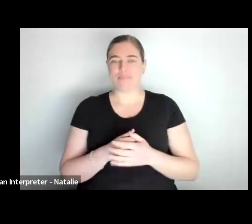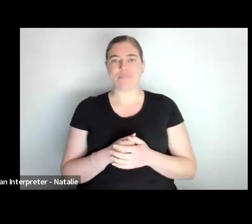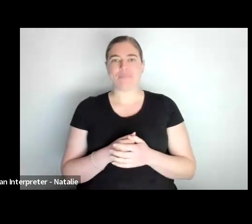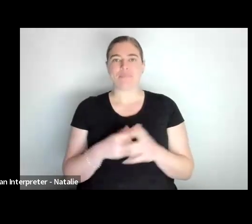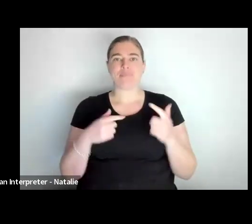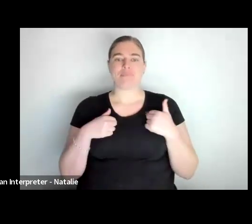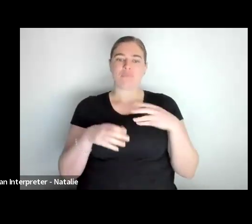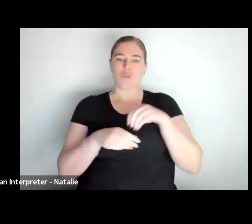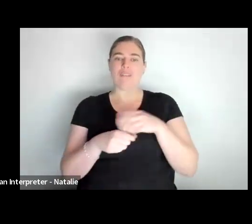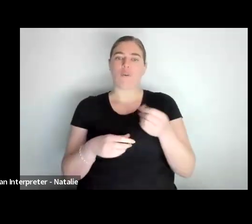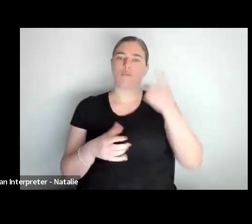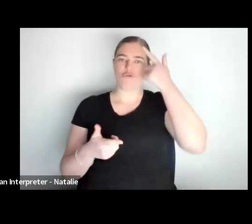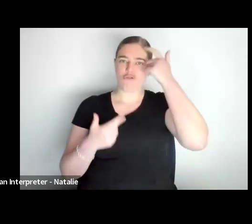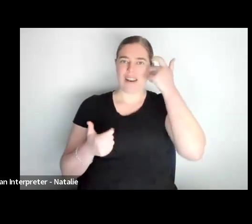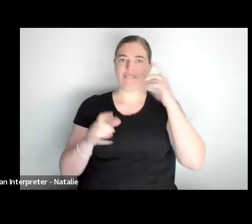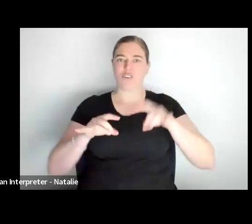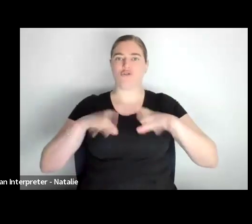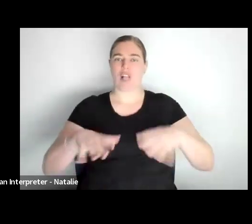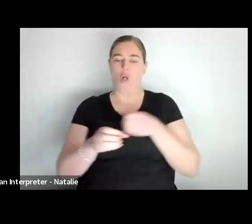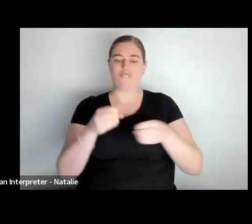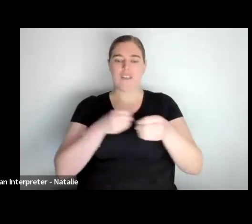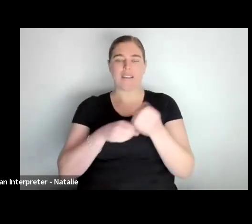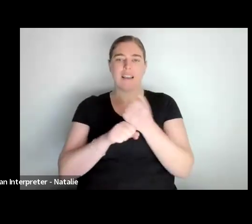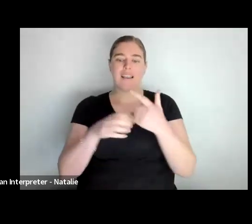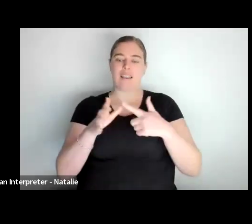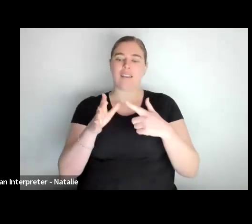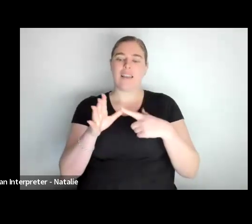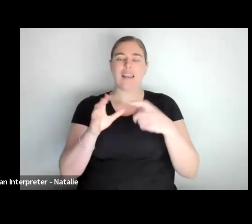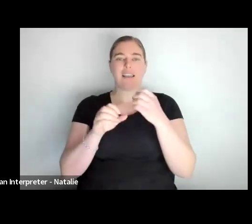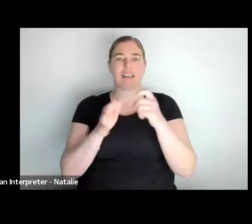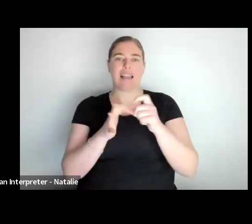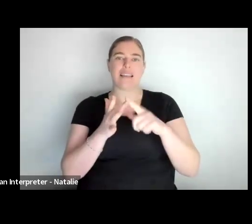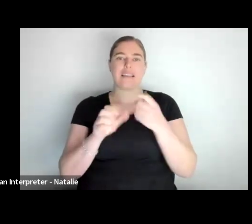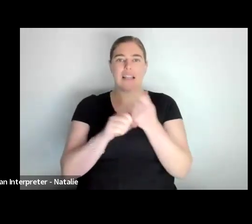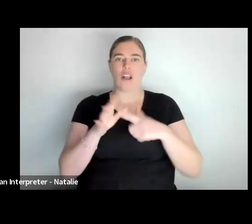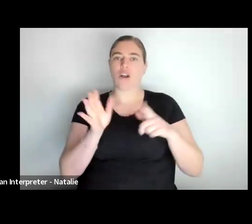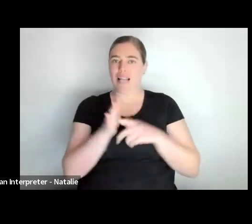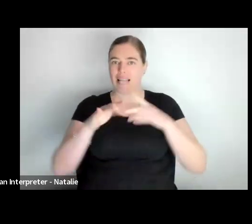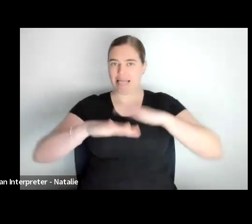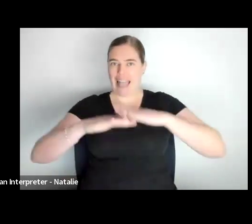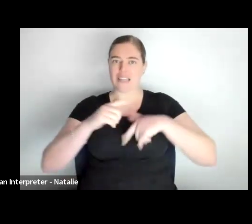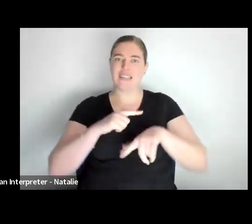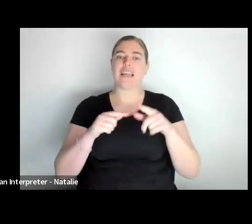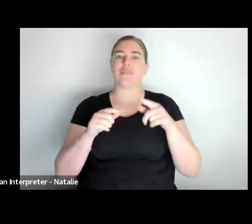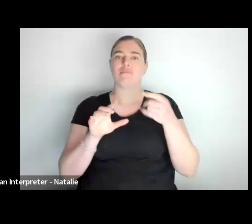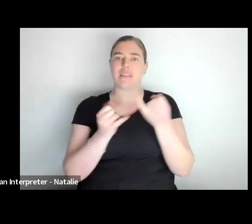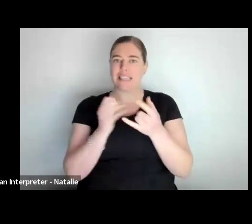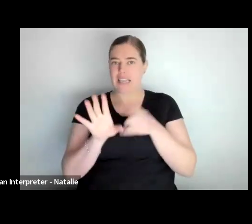Australia office here on Gadigal land in Sydney. I acknowledge and thank the Gadigal Elders past